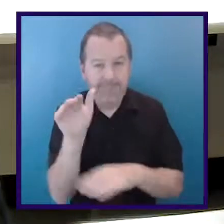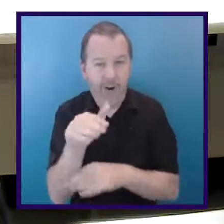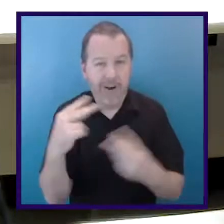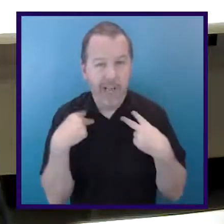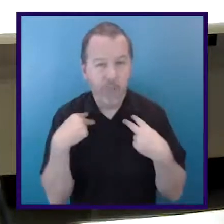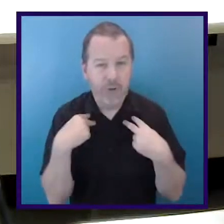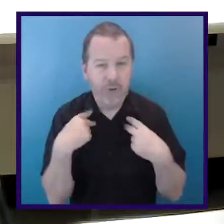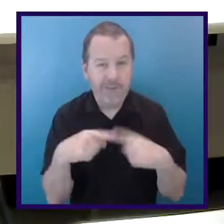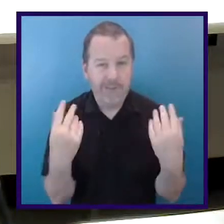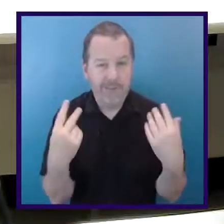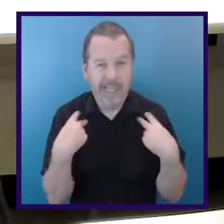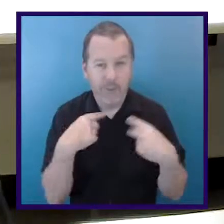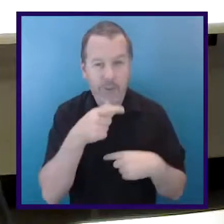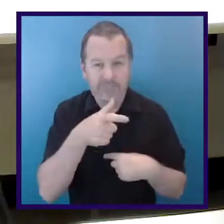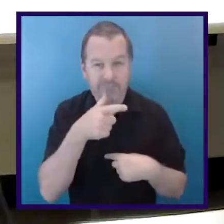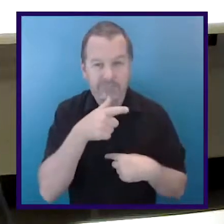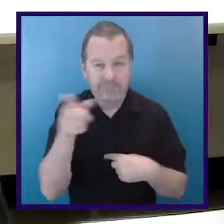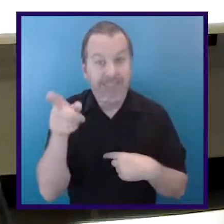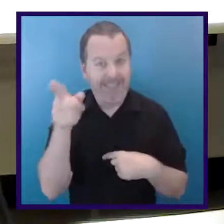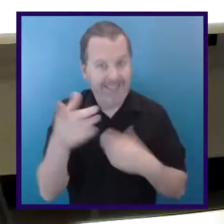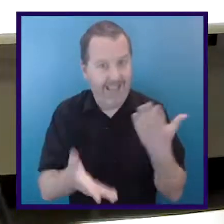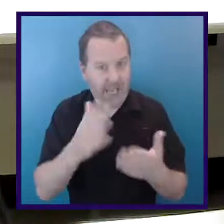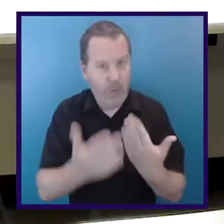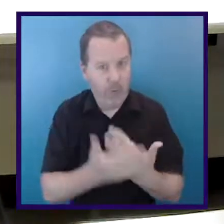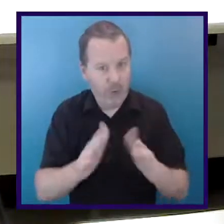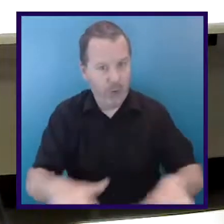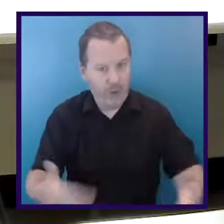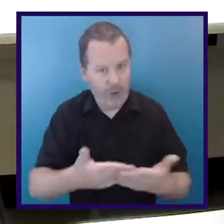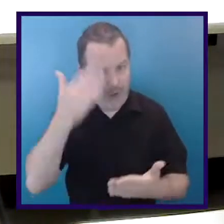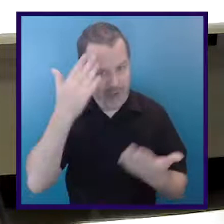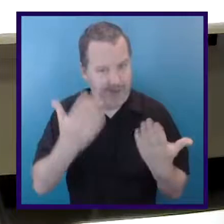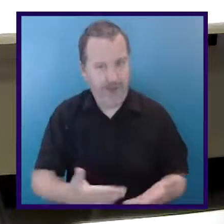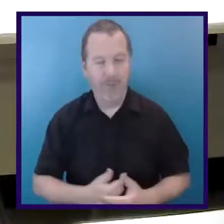language, because that's how young children learn things these days.